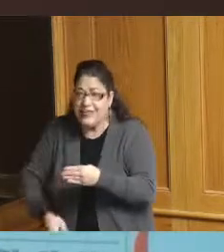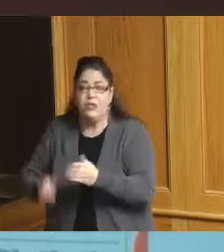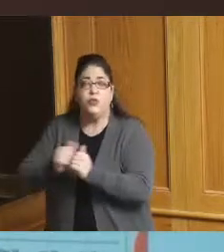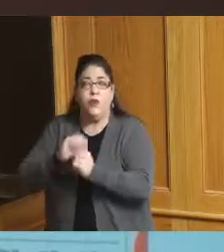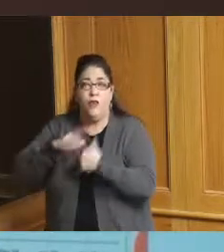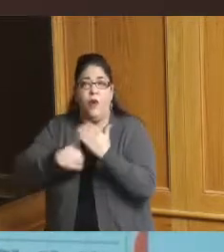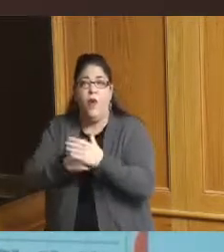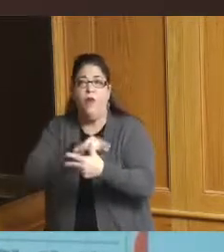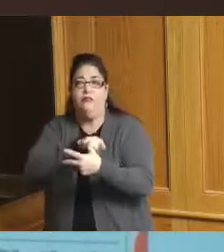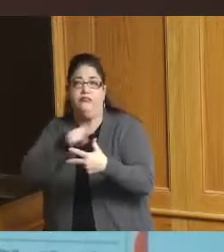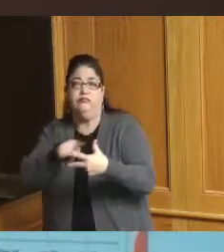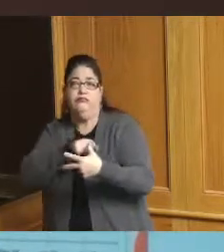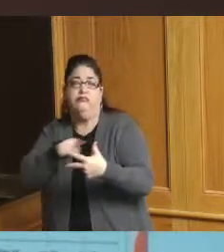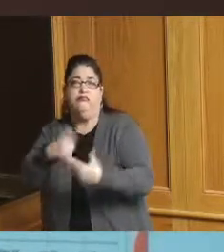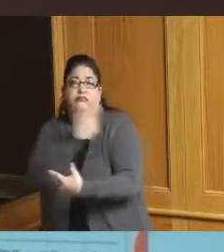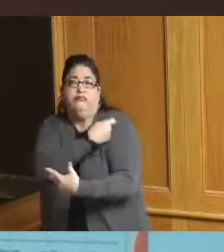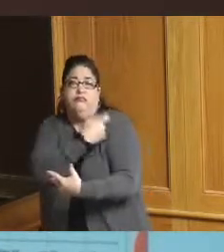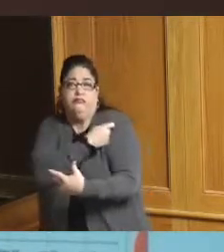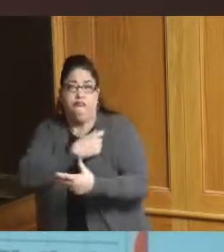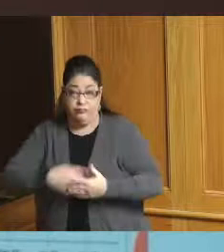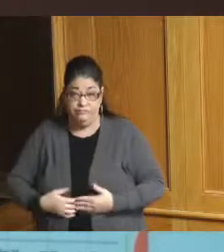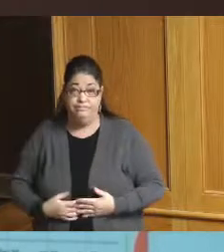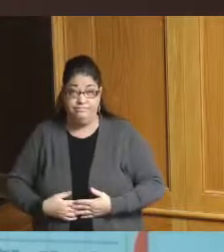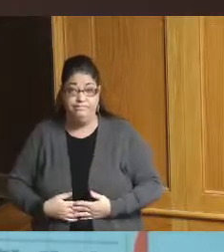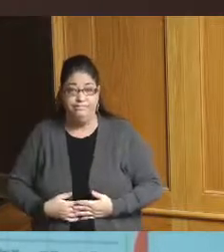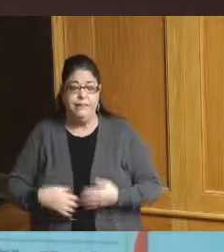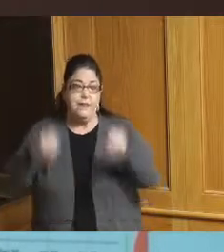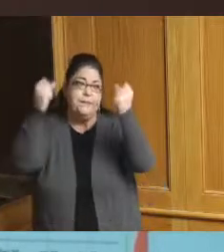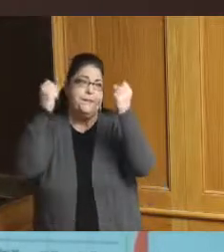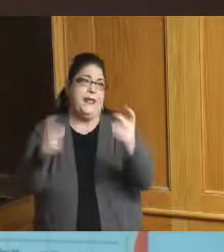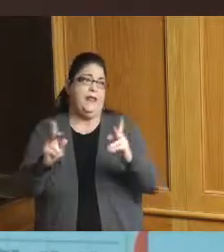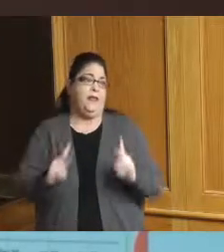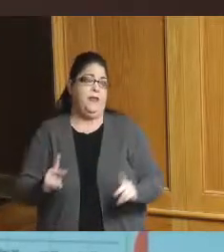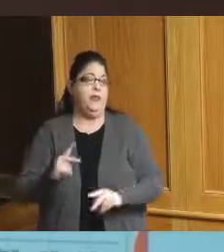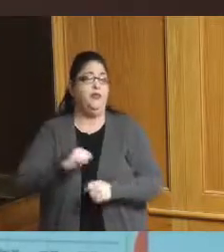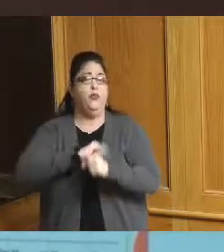I know lots of people right now with Covid-19. lots of them have been vaccinated but they don't